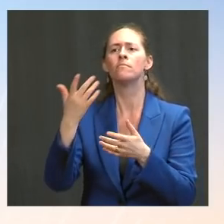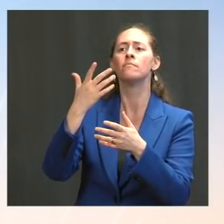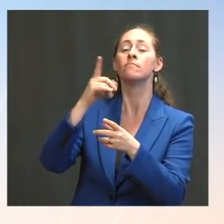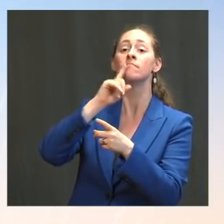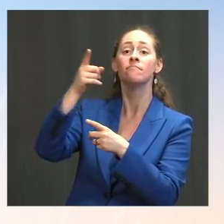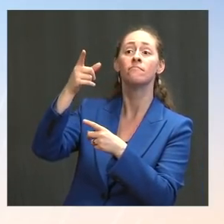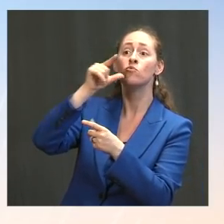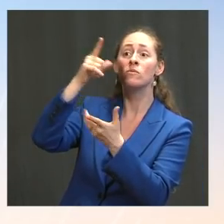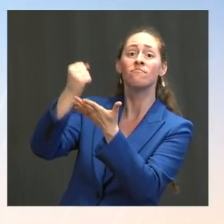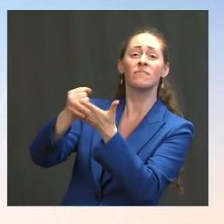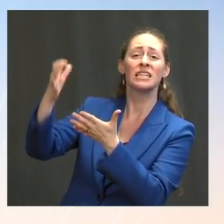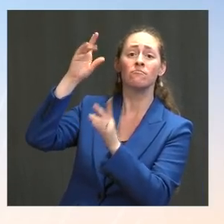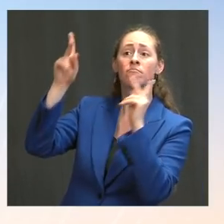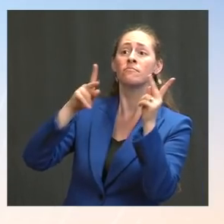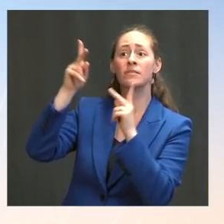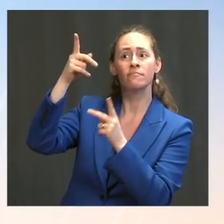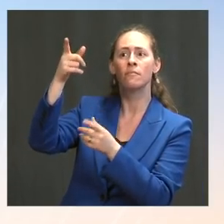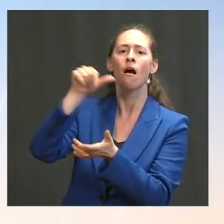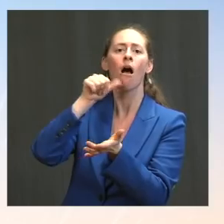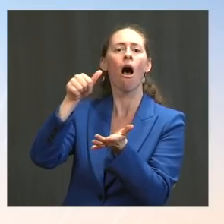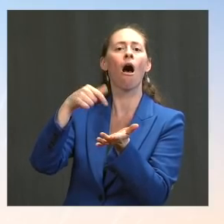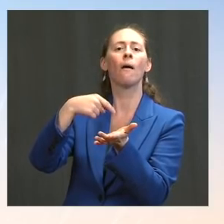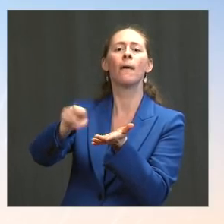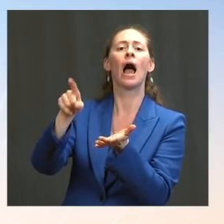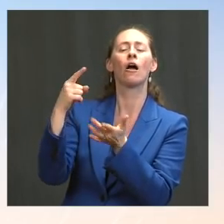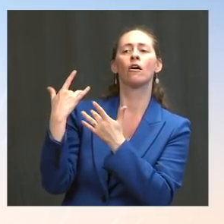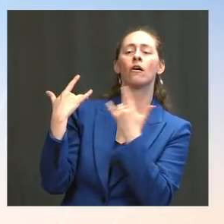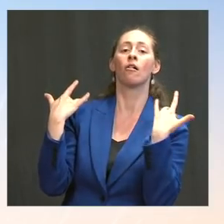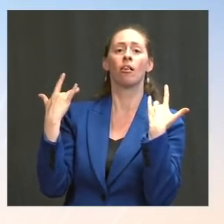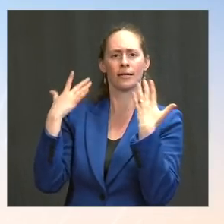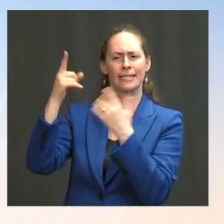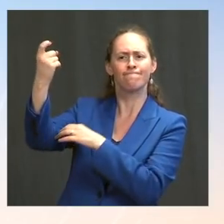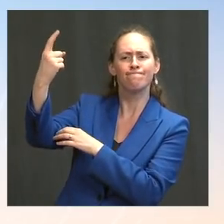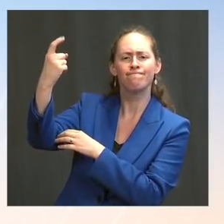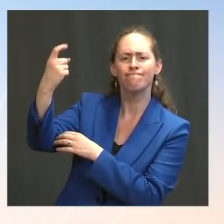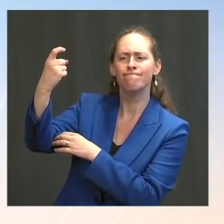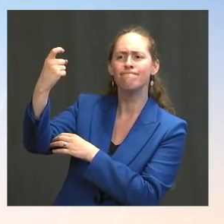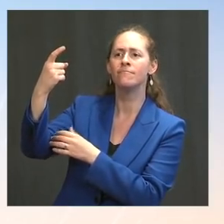what it actually would do is ensure that the IRS has the support, the staffing,